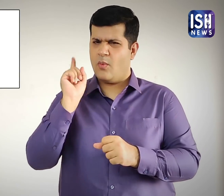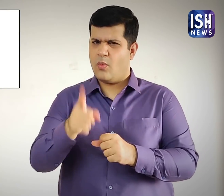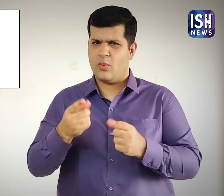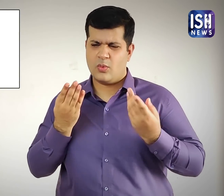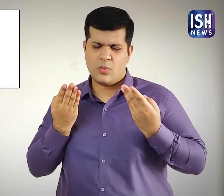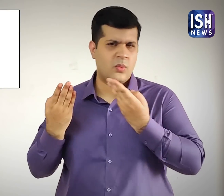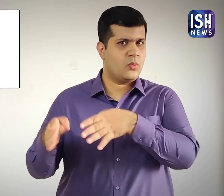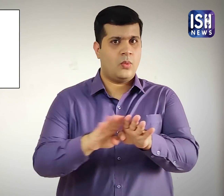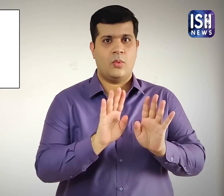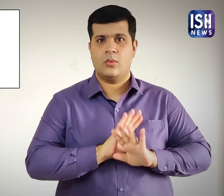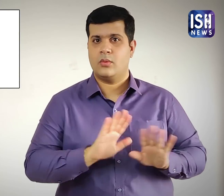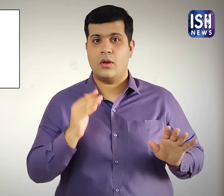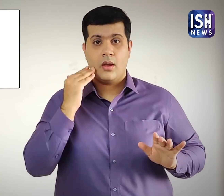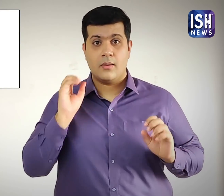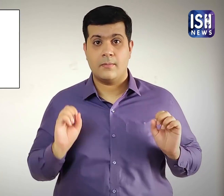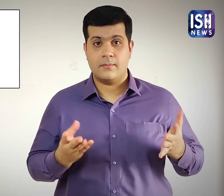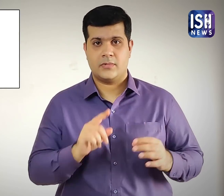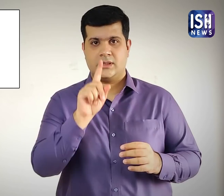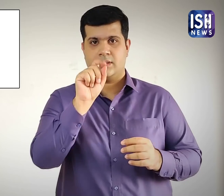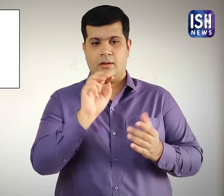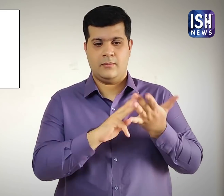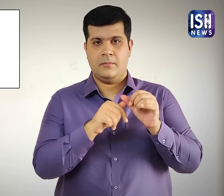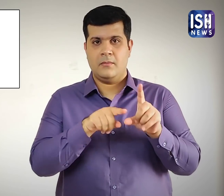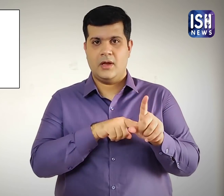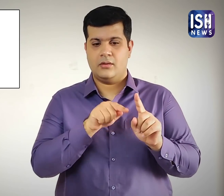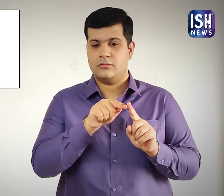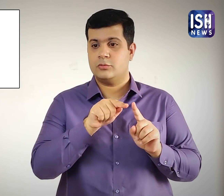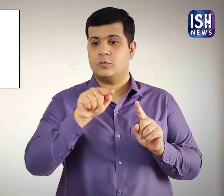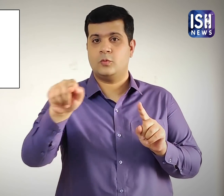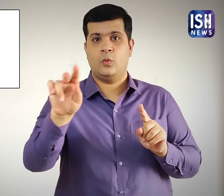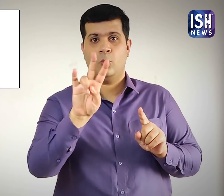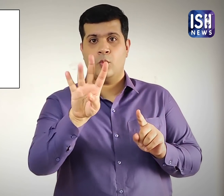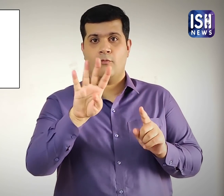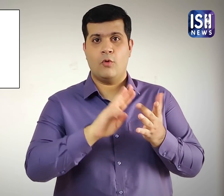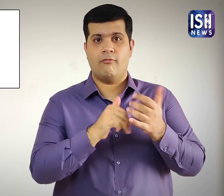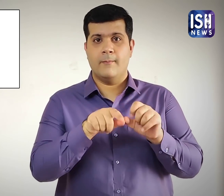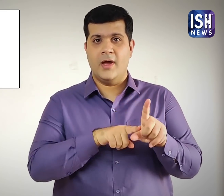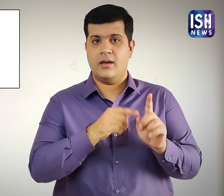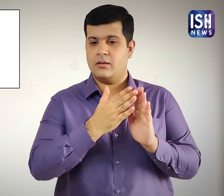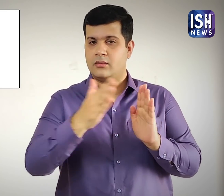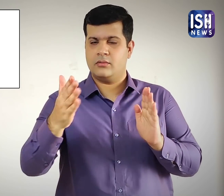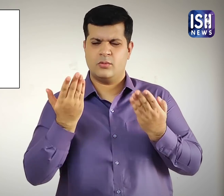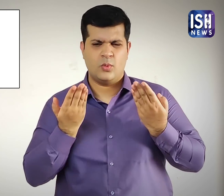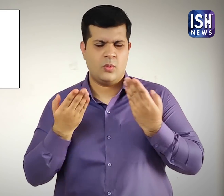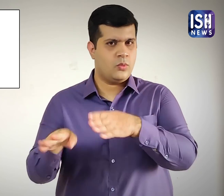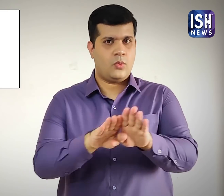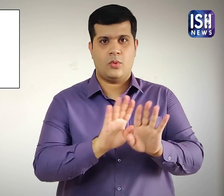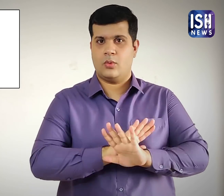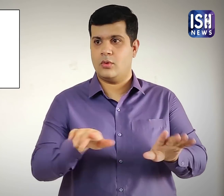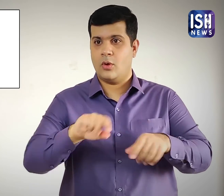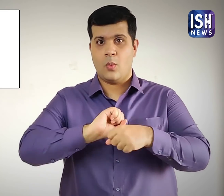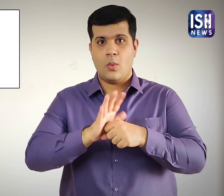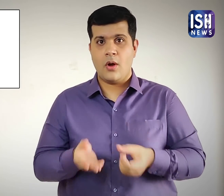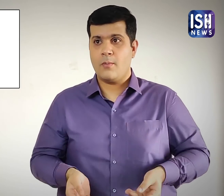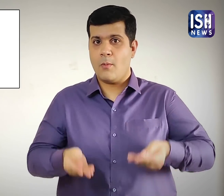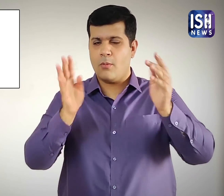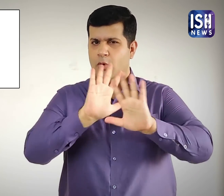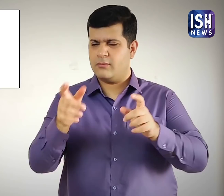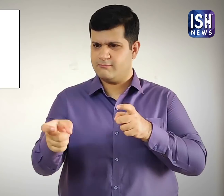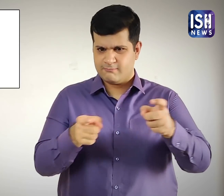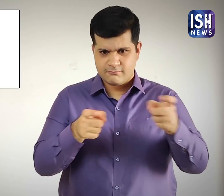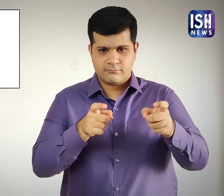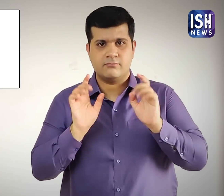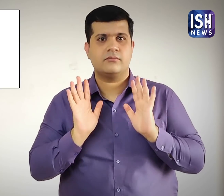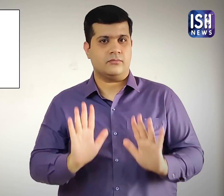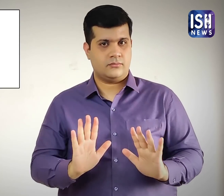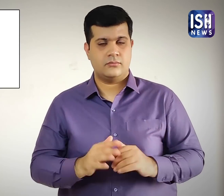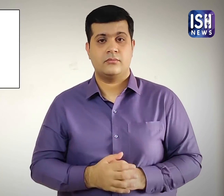a complete lockdown starting from May 10 till May 24. To control the virus.